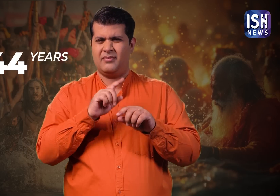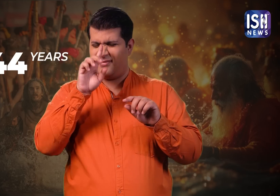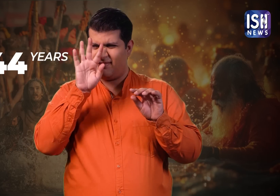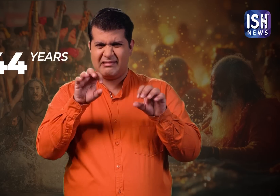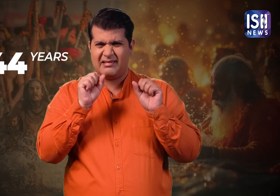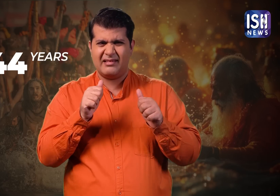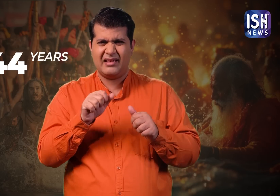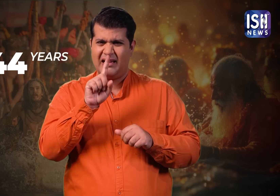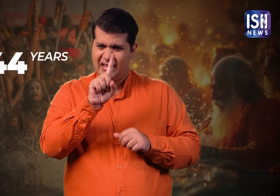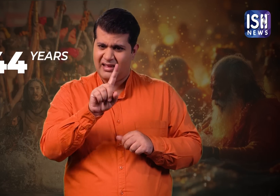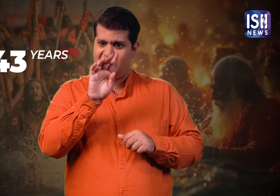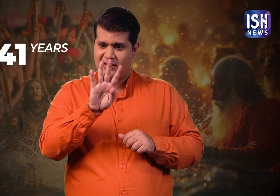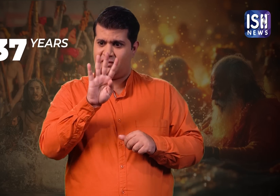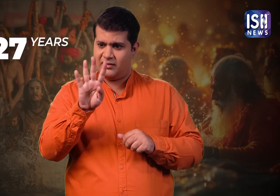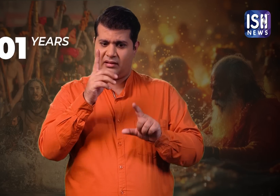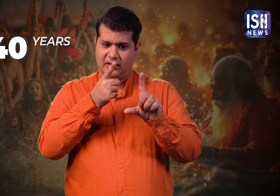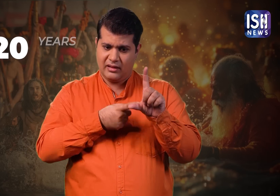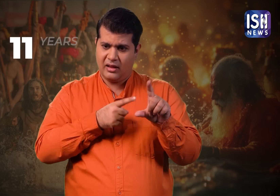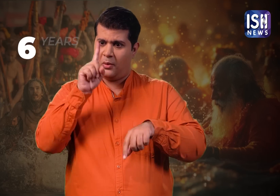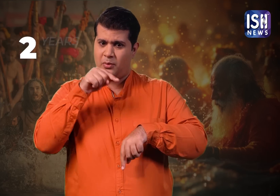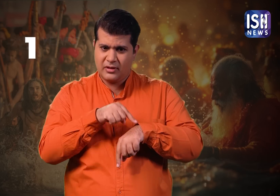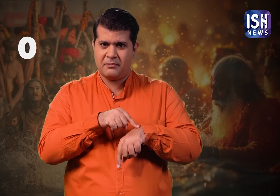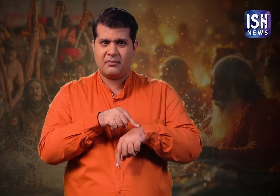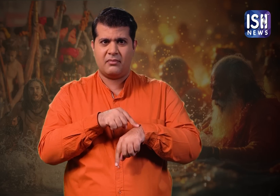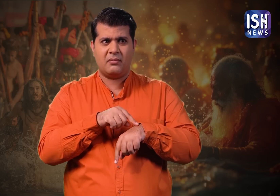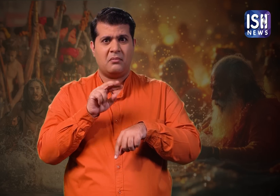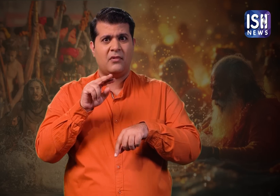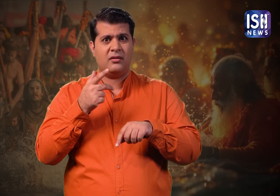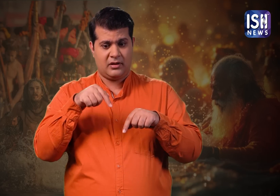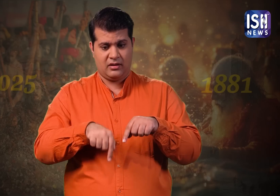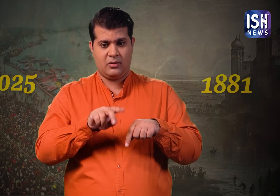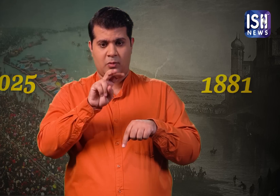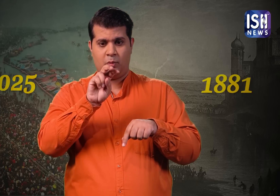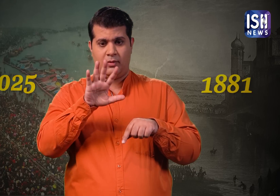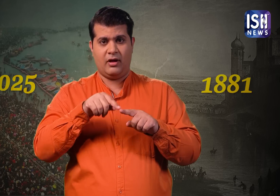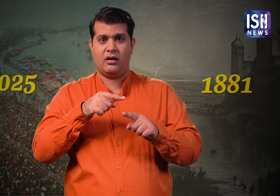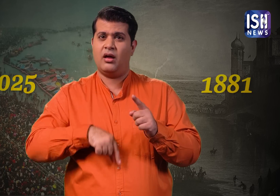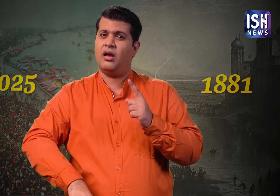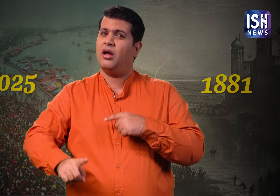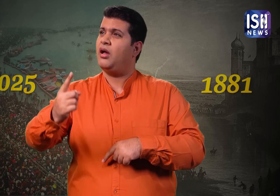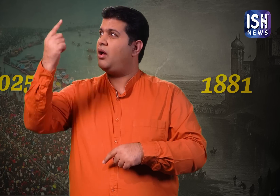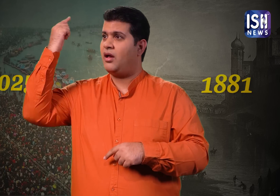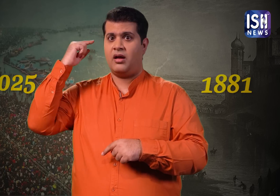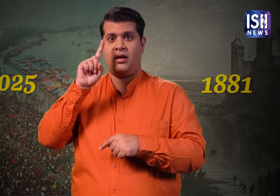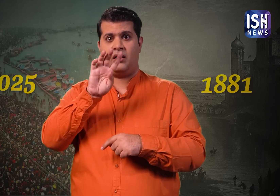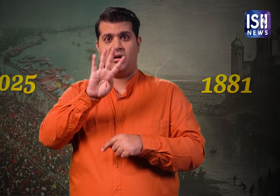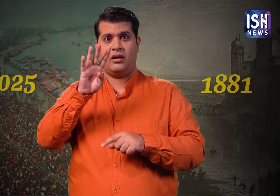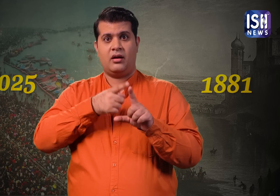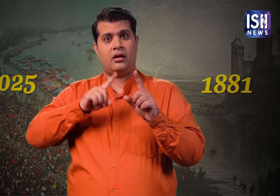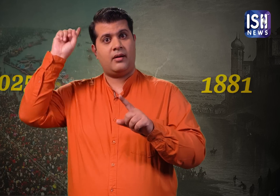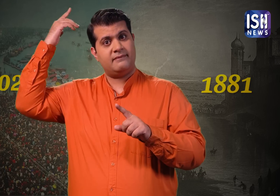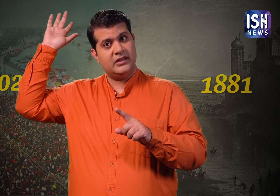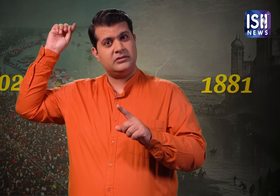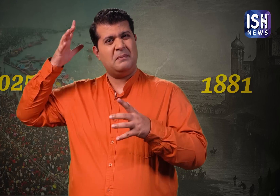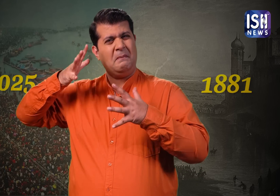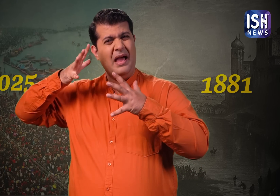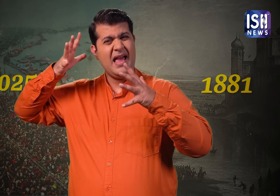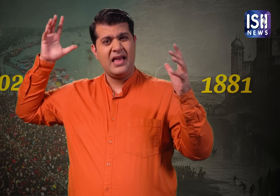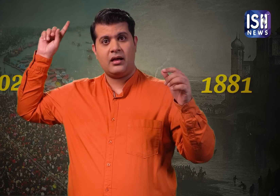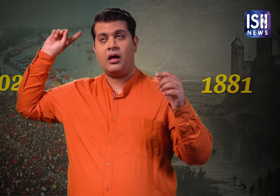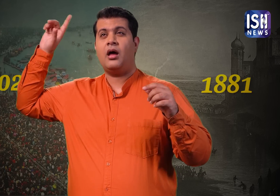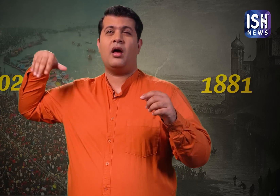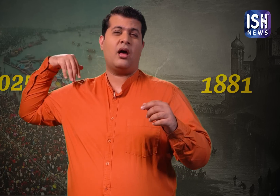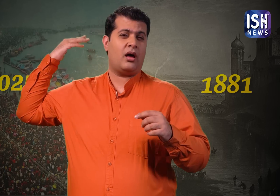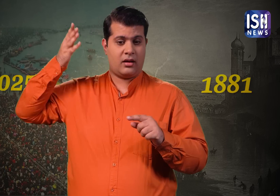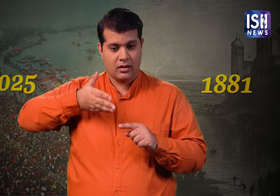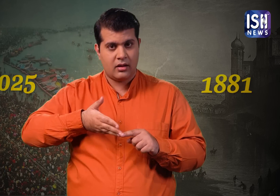Once in 144 years? This means before 2025, it was held 144 years ago?